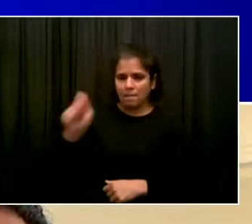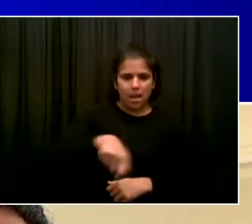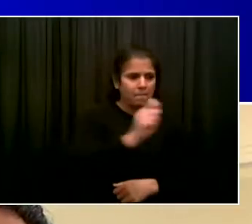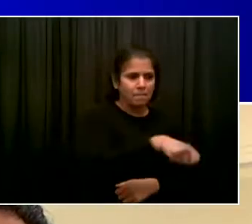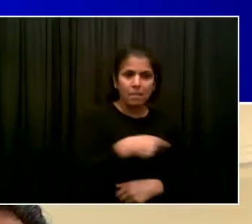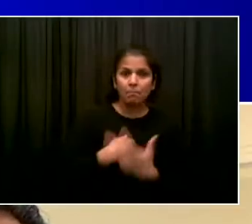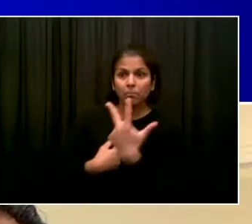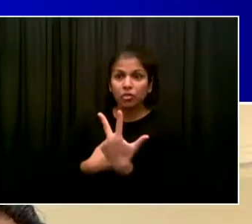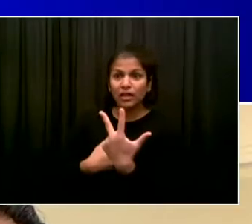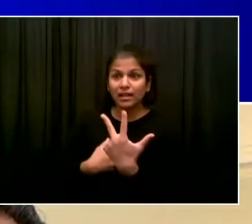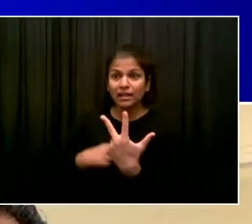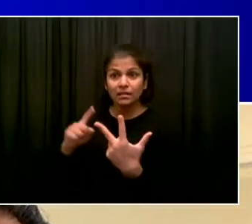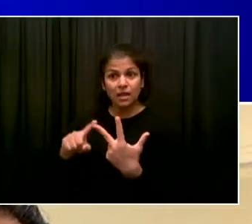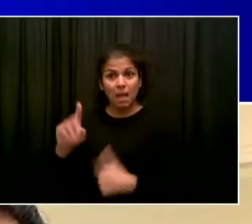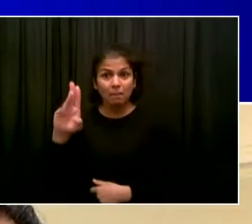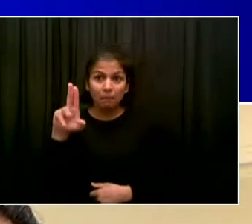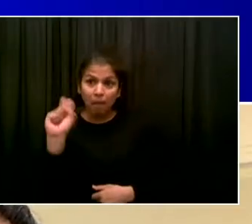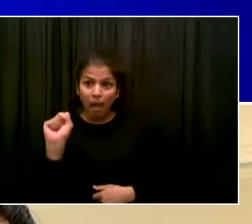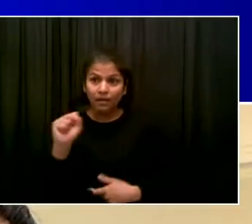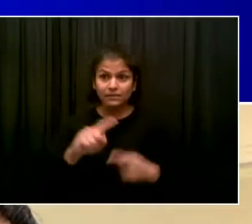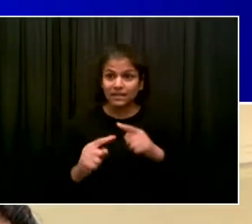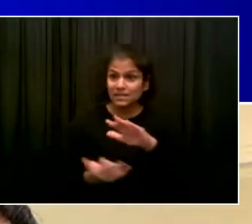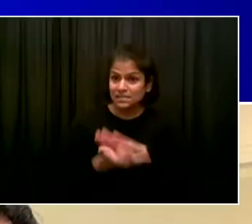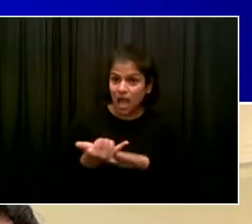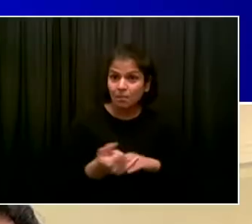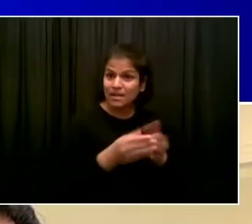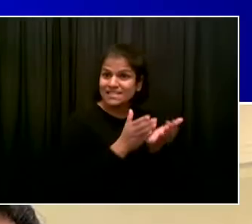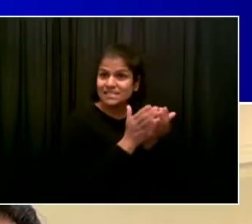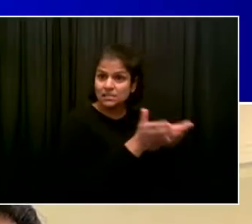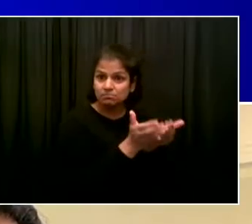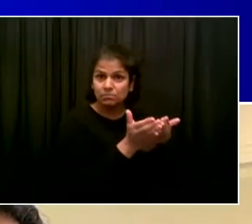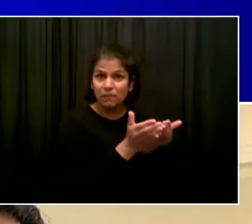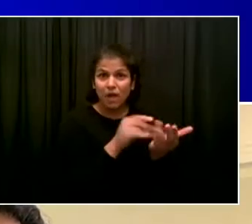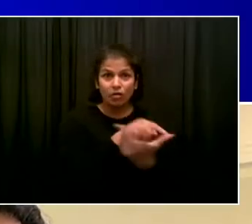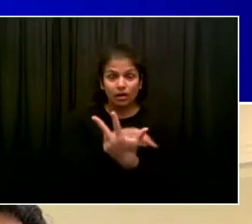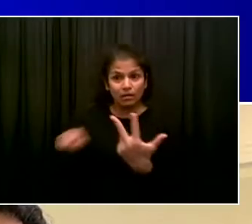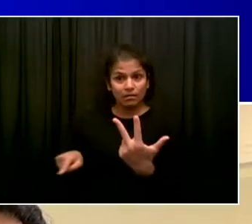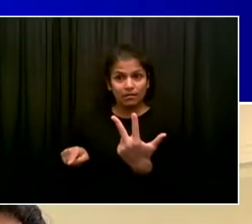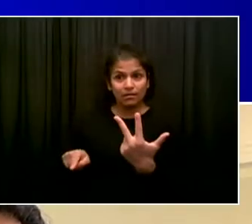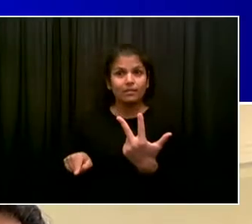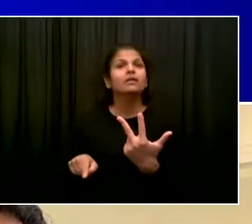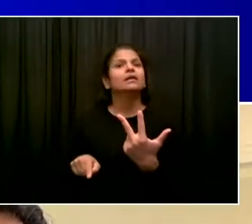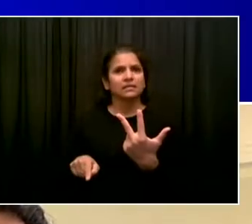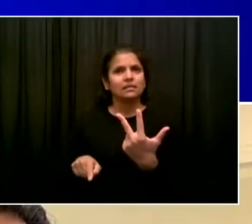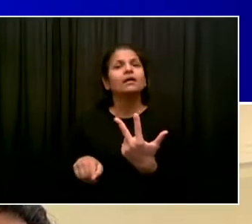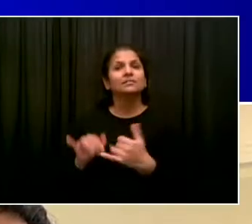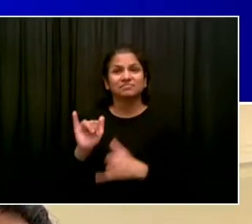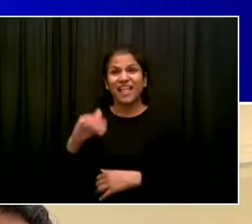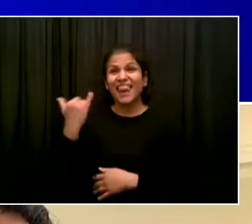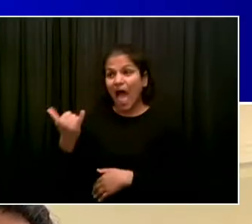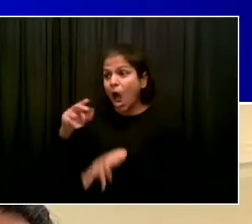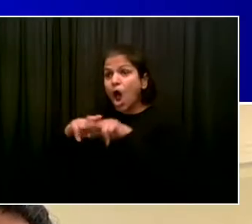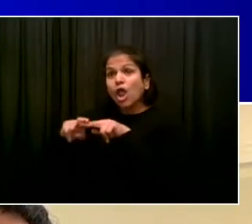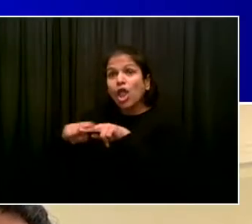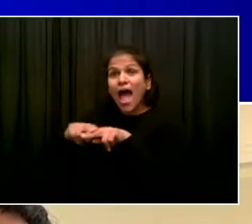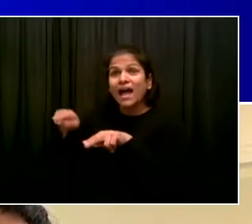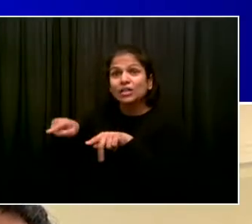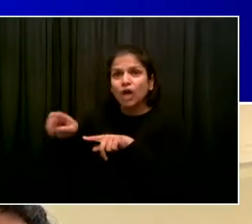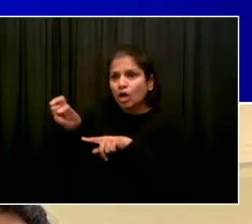SOMETHING THE CITY CREATED, THERE'S NO REASON WE CAN'T